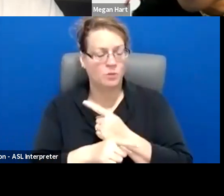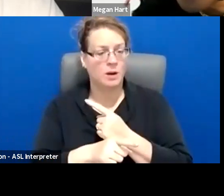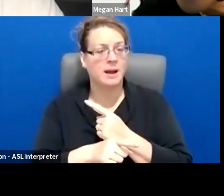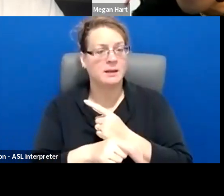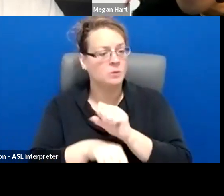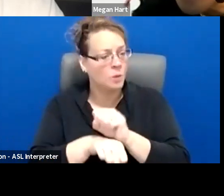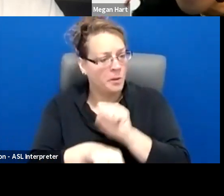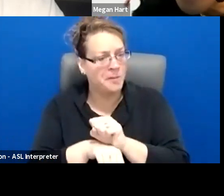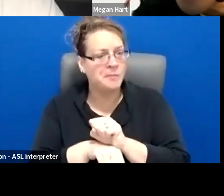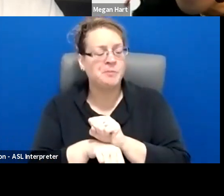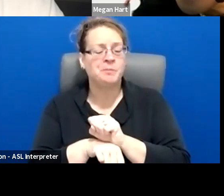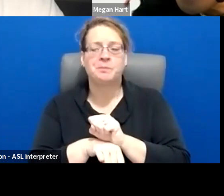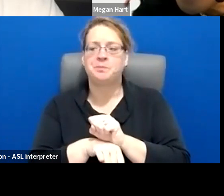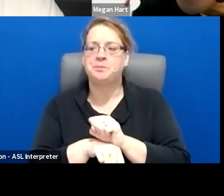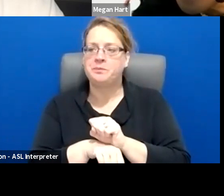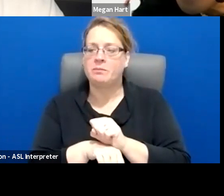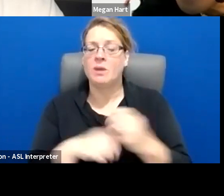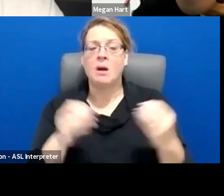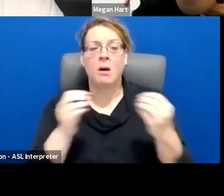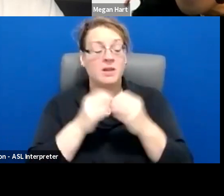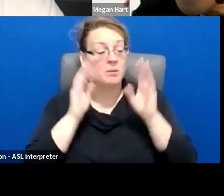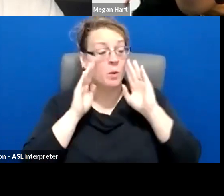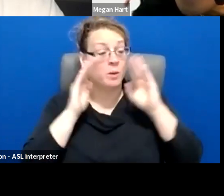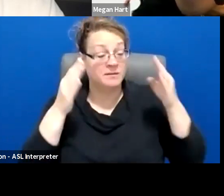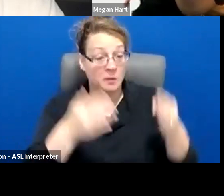The better we are around hiring based on skill set.